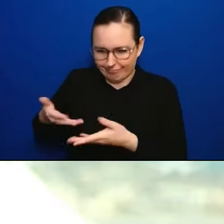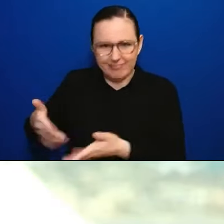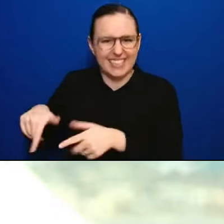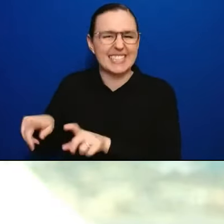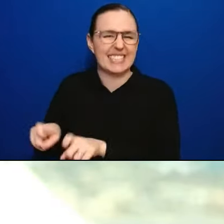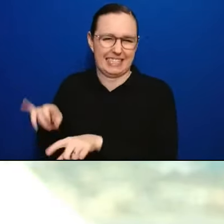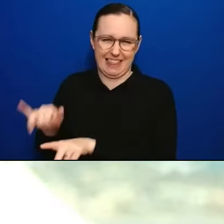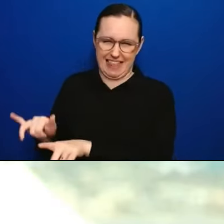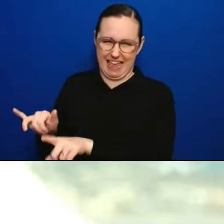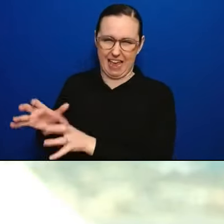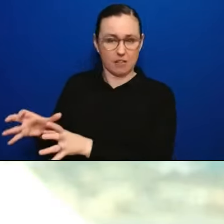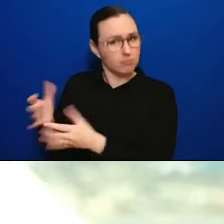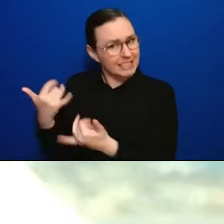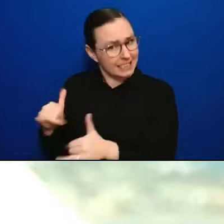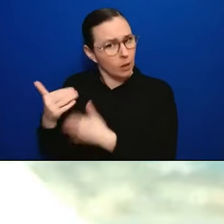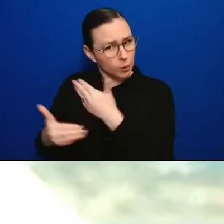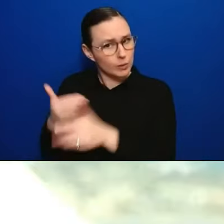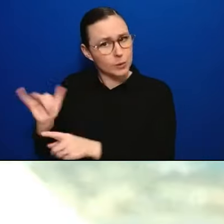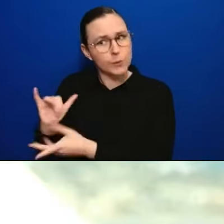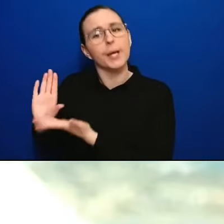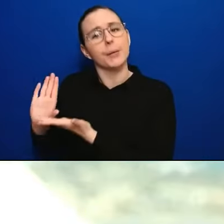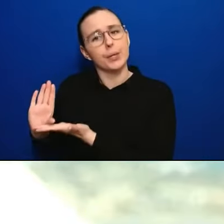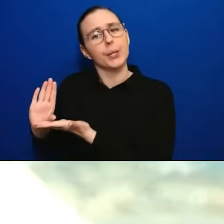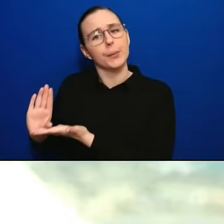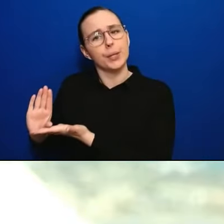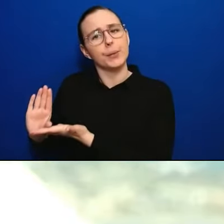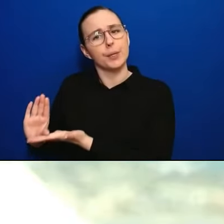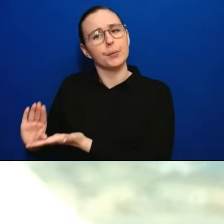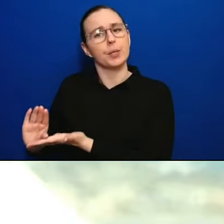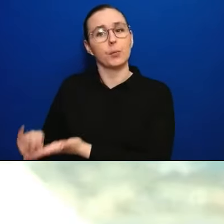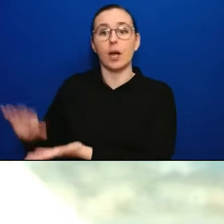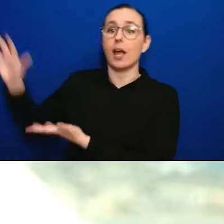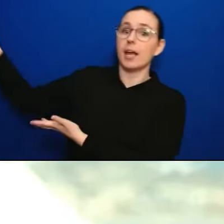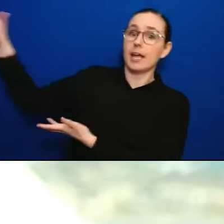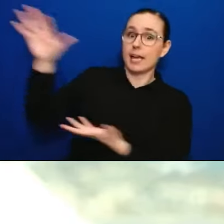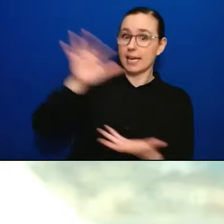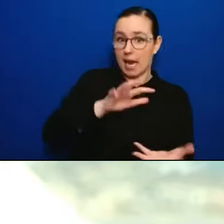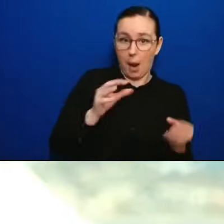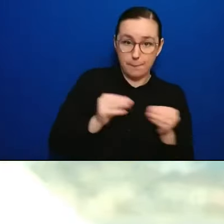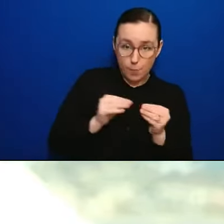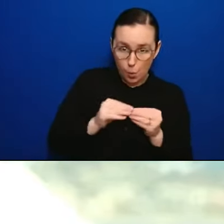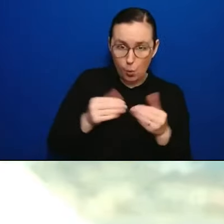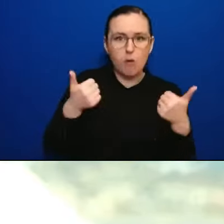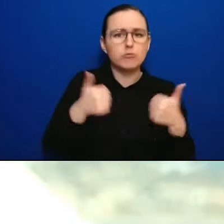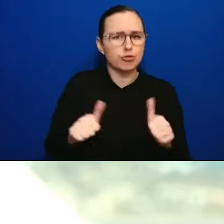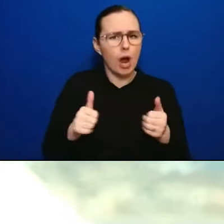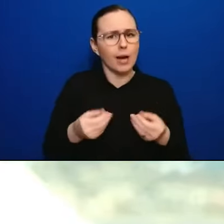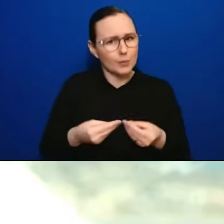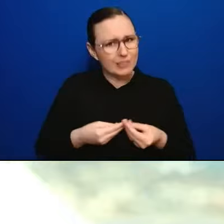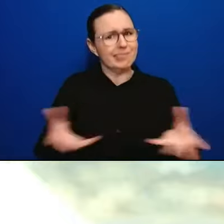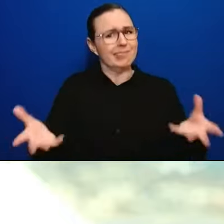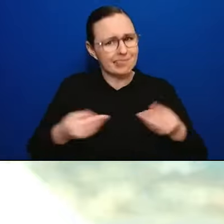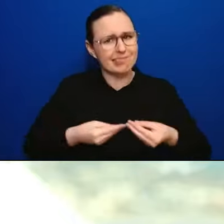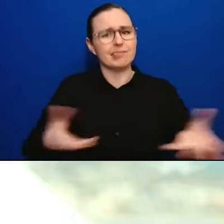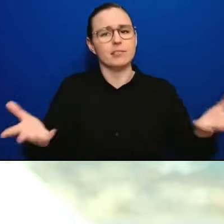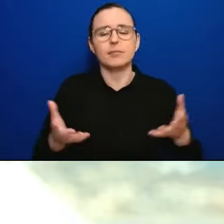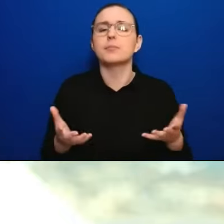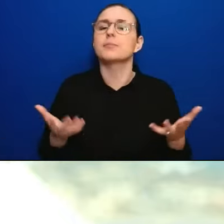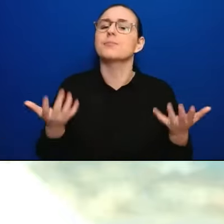required specialized equipment or a healthcare worker so we'll continue to do that over time. And obviously as we get more